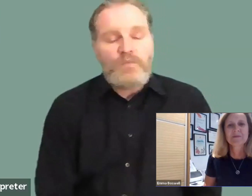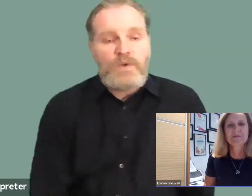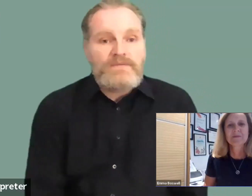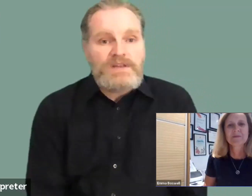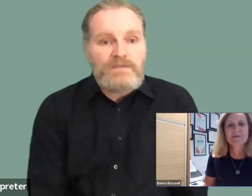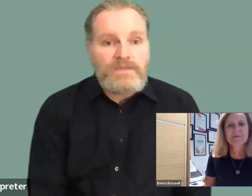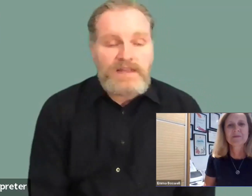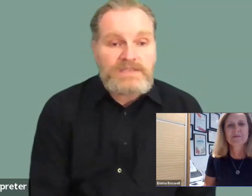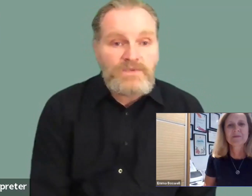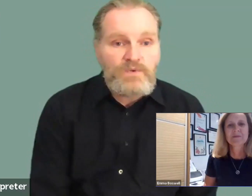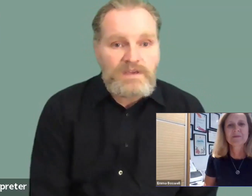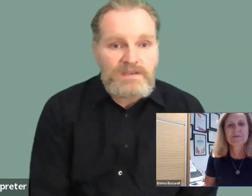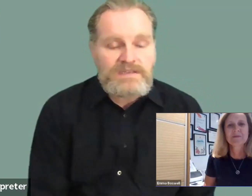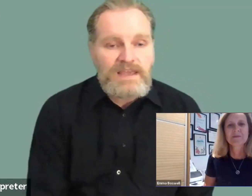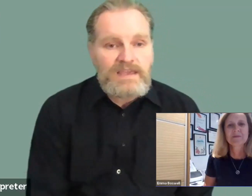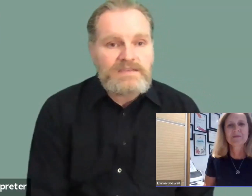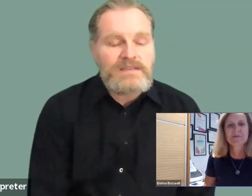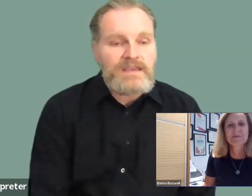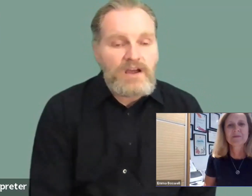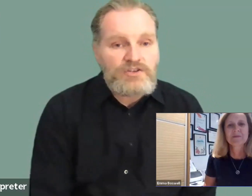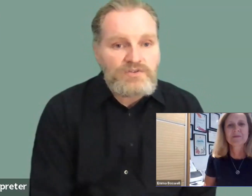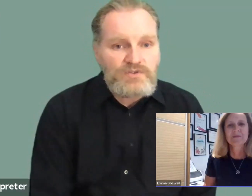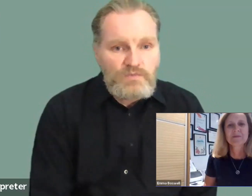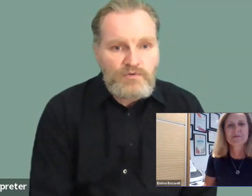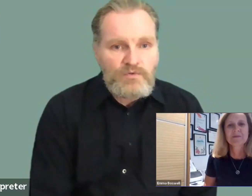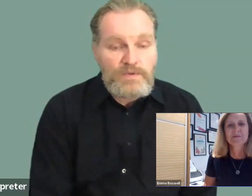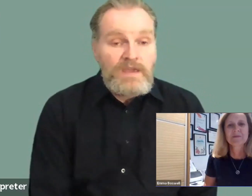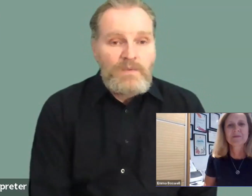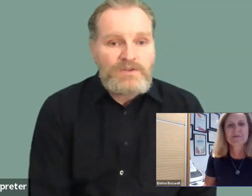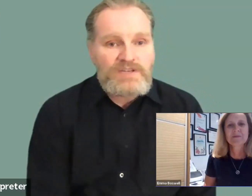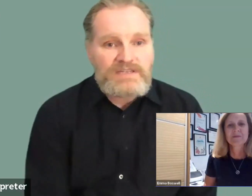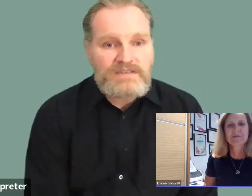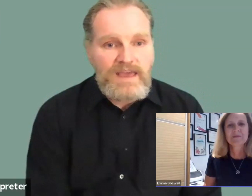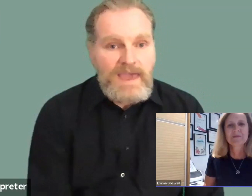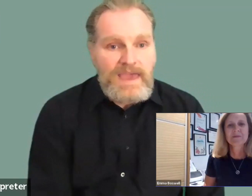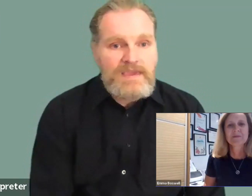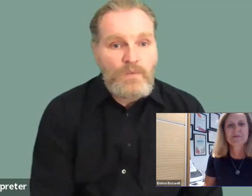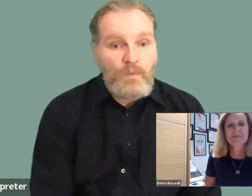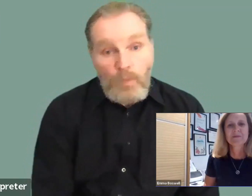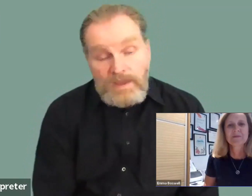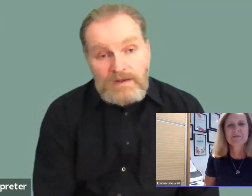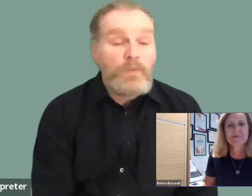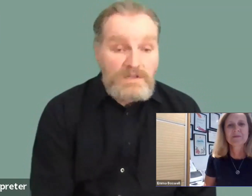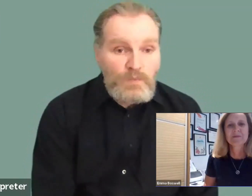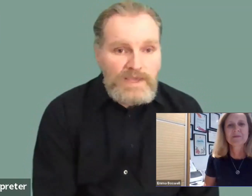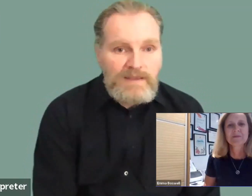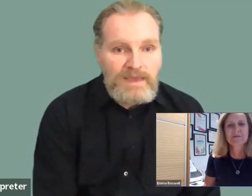that we have done for the last few years is the Usher Zoom group, which is a week – was a weekly